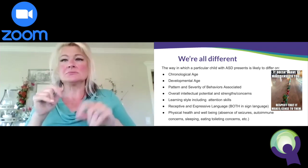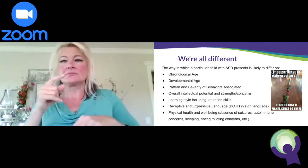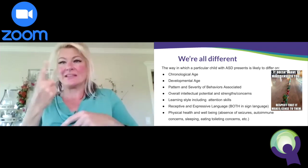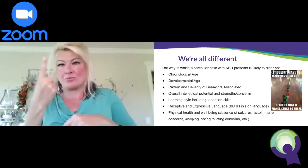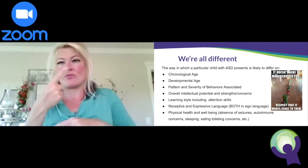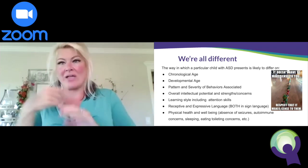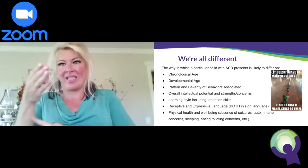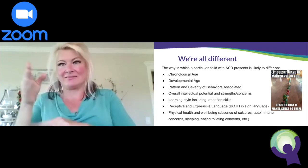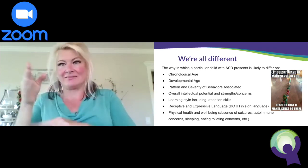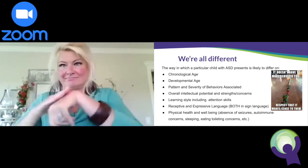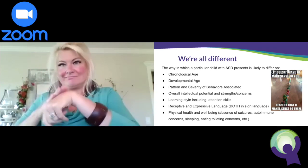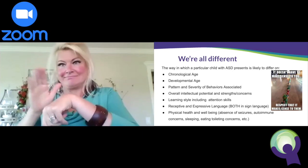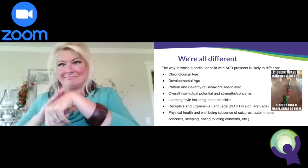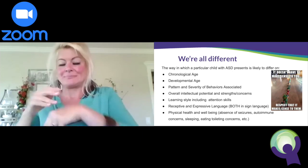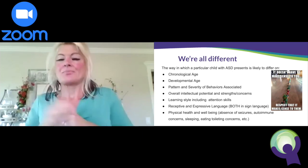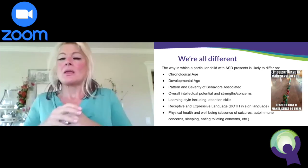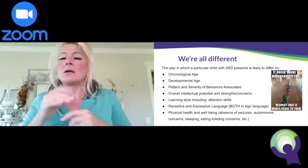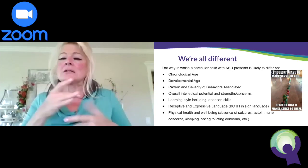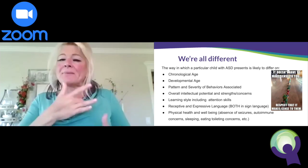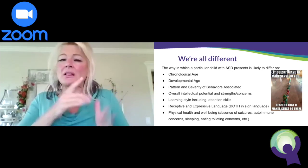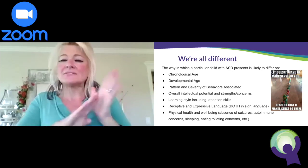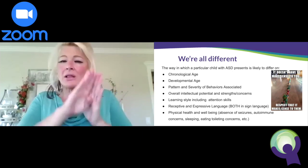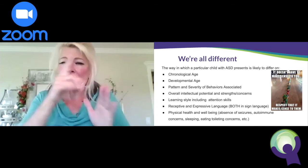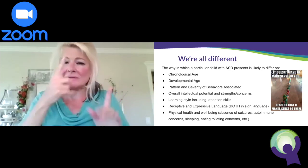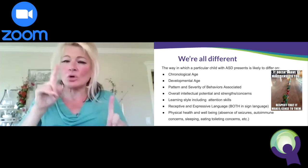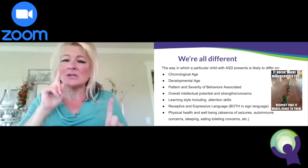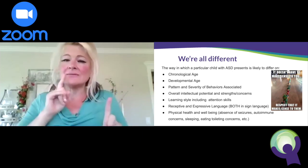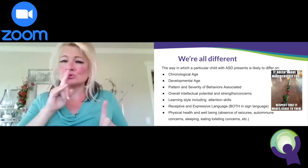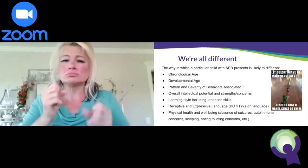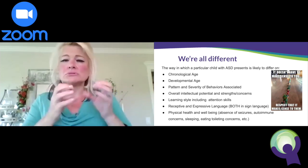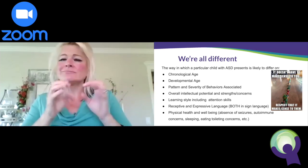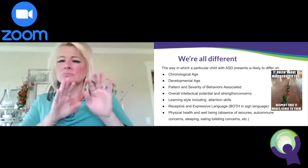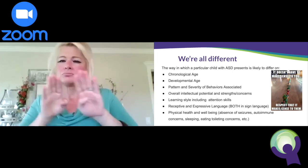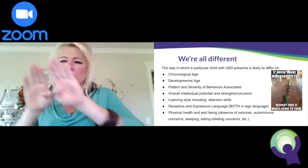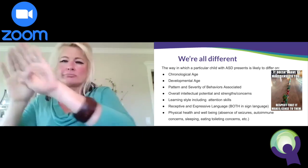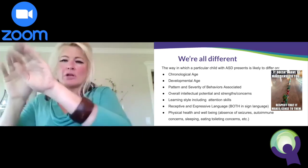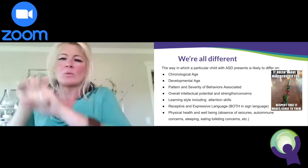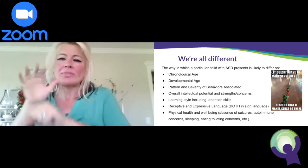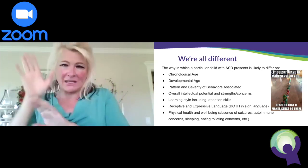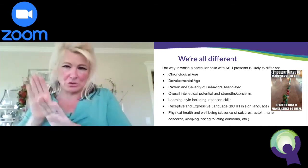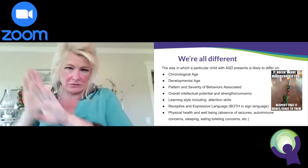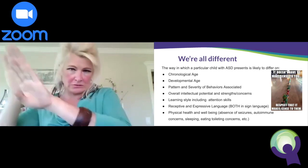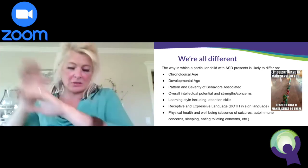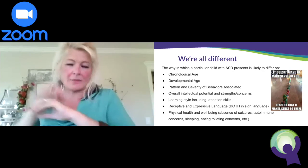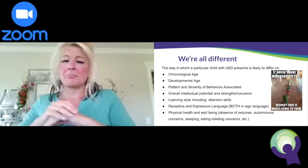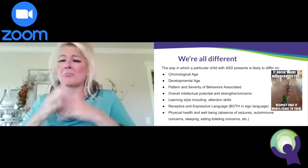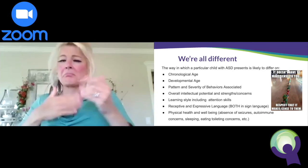that I'm showing here so again. One of these red flags that you you know they're developing as they're developing are they